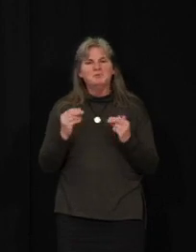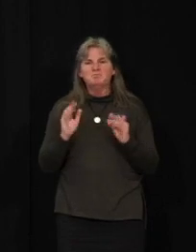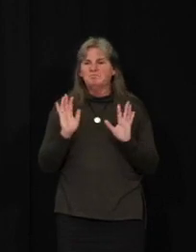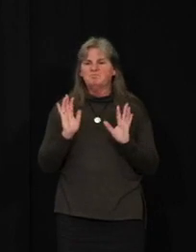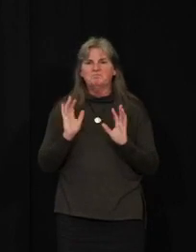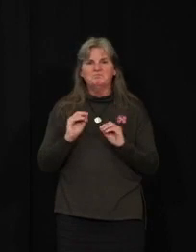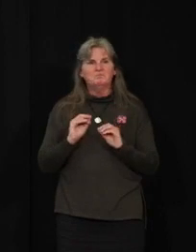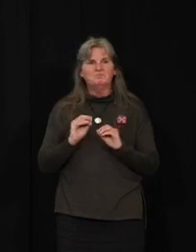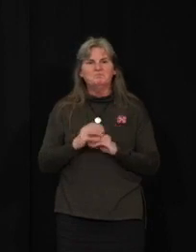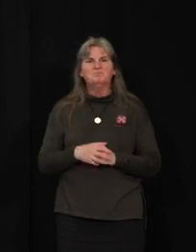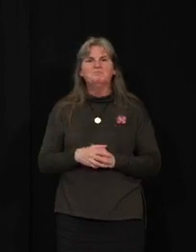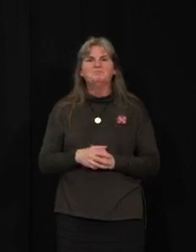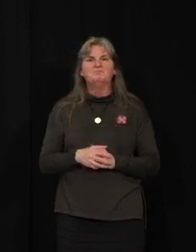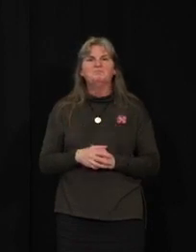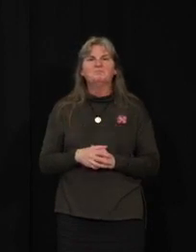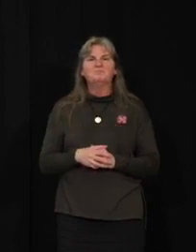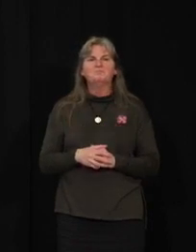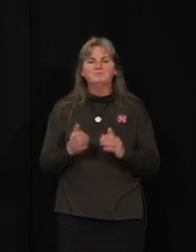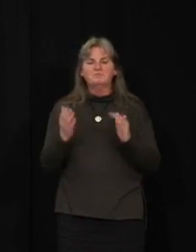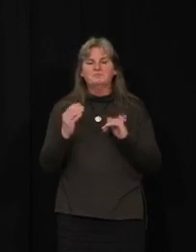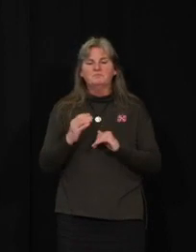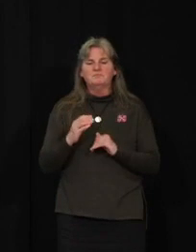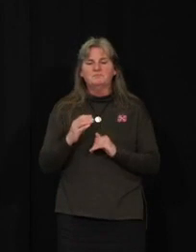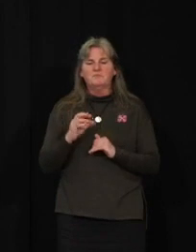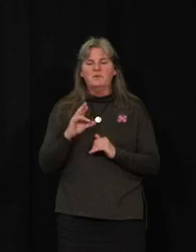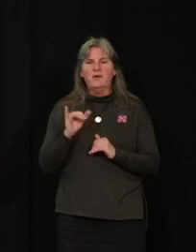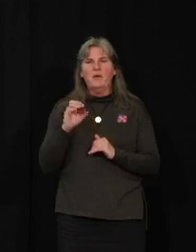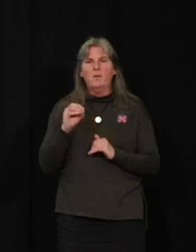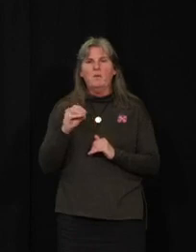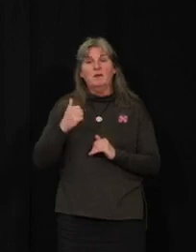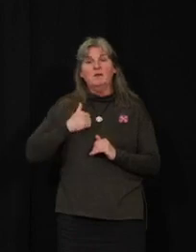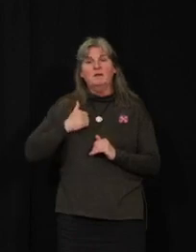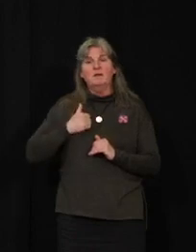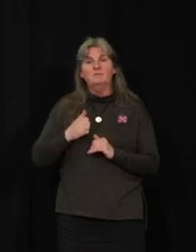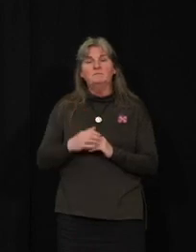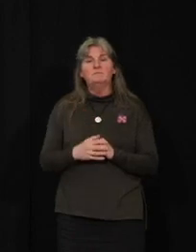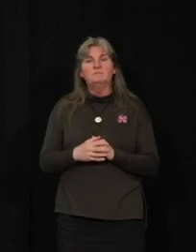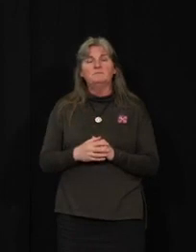Claudiane, Radio-Canada. Reporter: